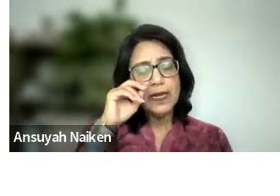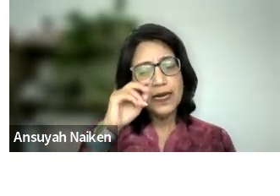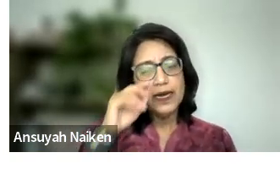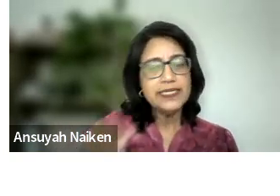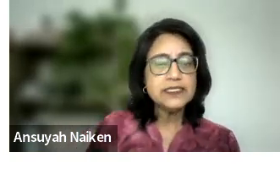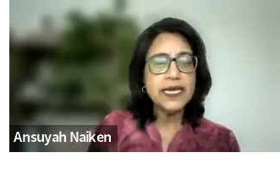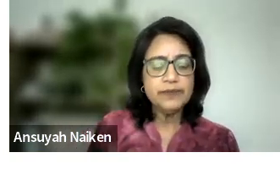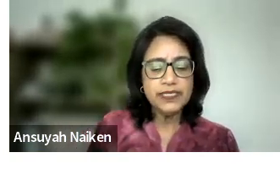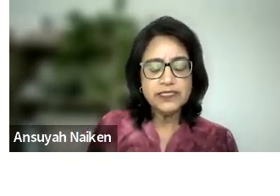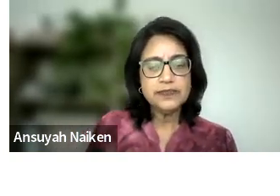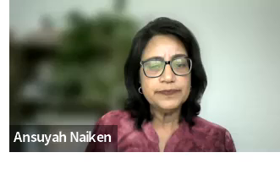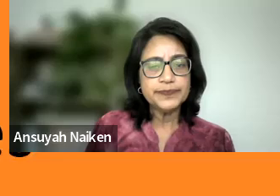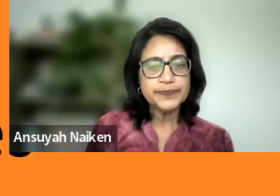So a lot of Asian cultures, the concept of saving face is really important and having a member of my family with a disability causes me to lose face and therefore, I kind of lose that social capital that I make in community.